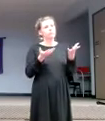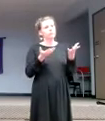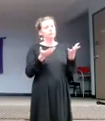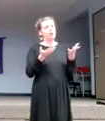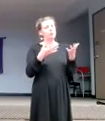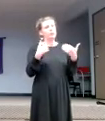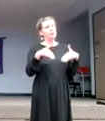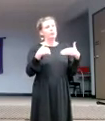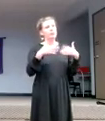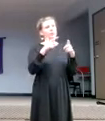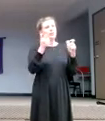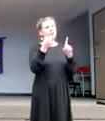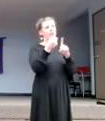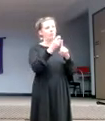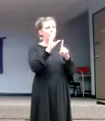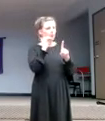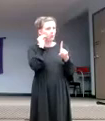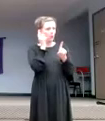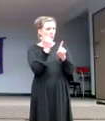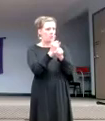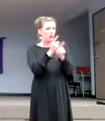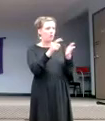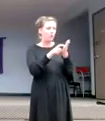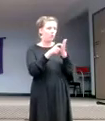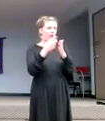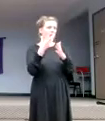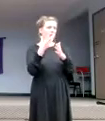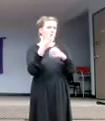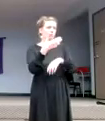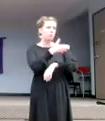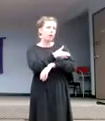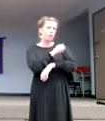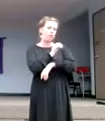of an impact to the home. It would require a power shutdown, which would need to be coordinated